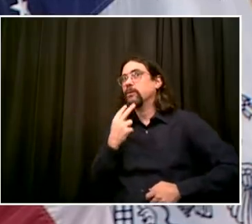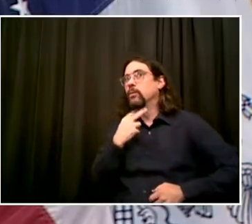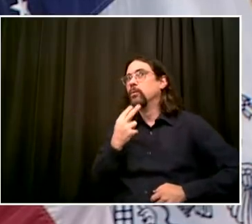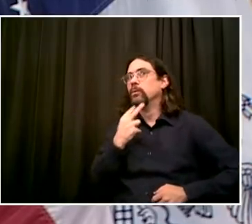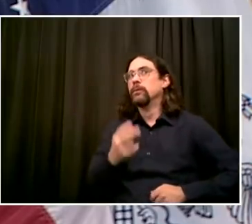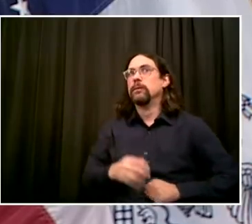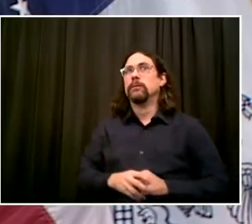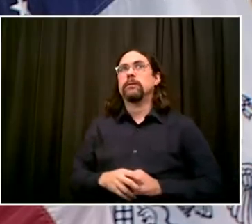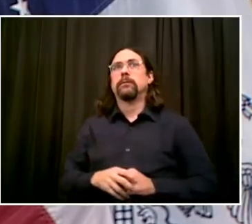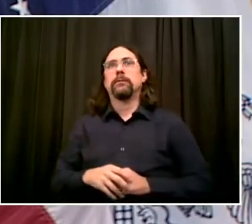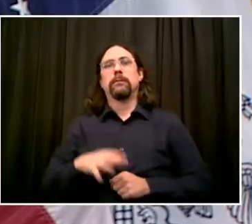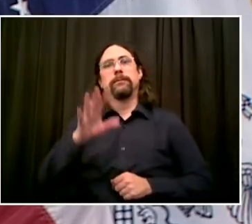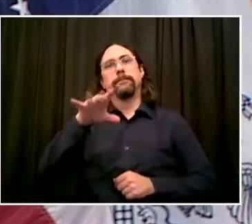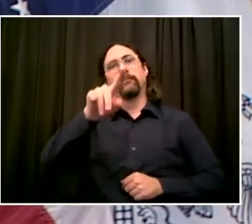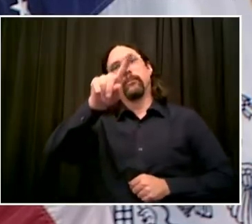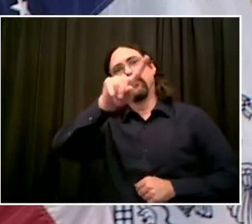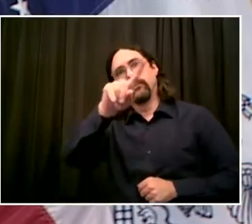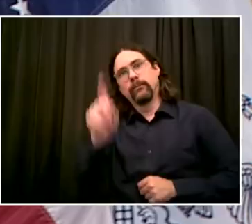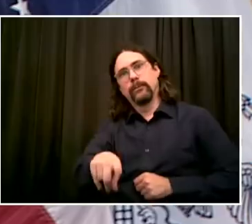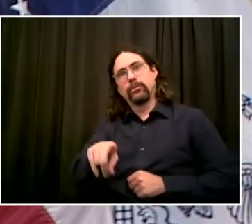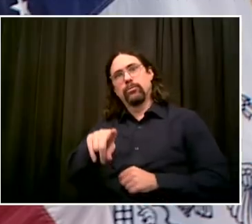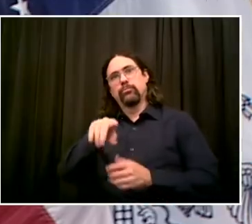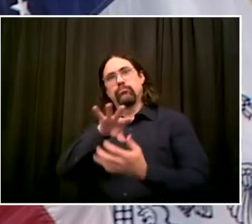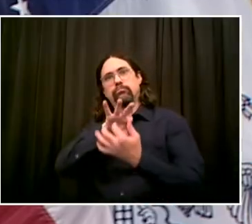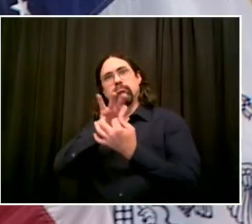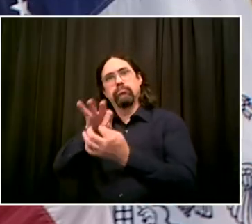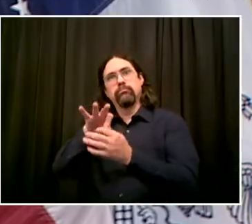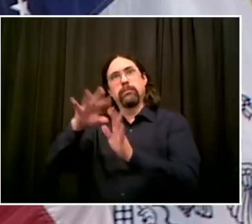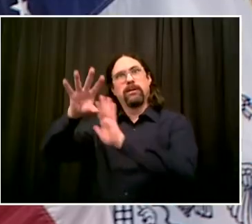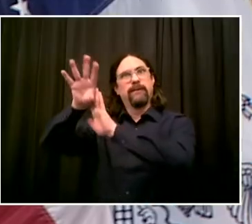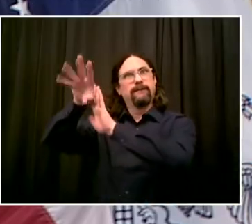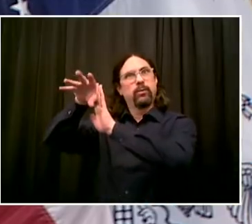TRYING TO REMOVE A HOMELESS